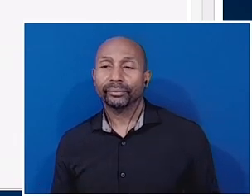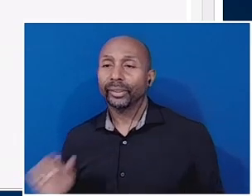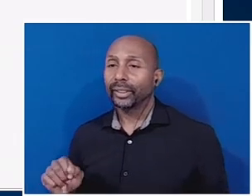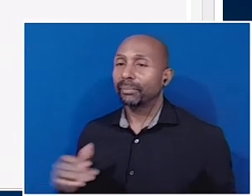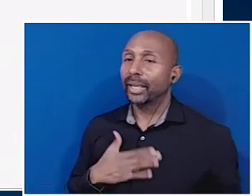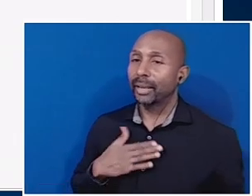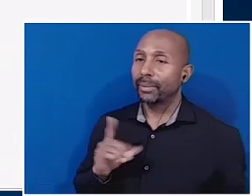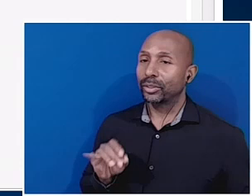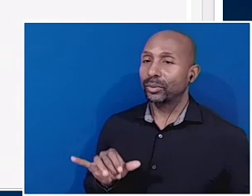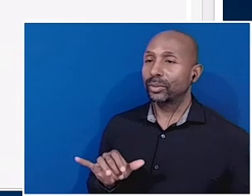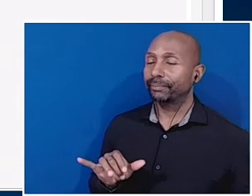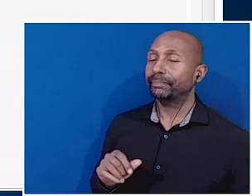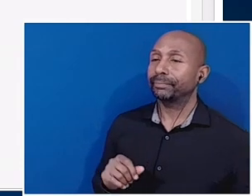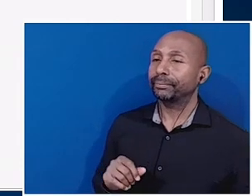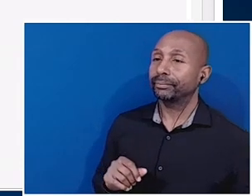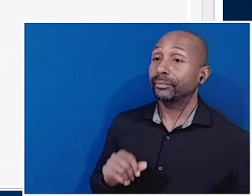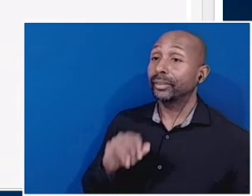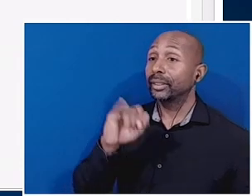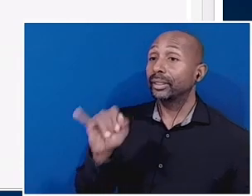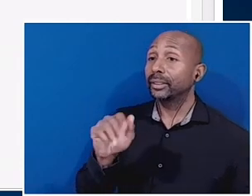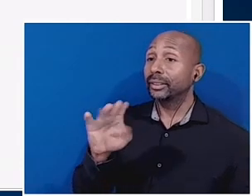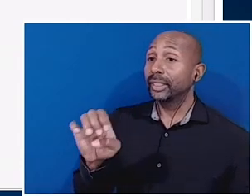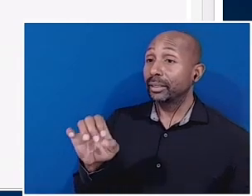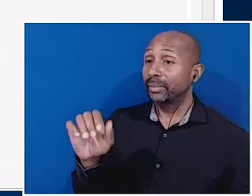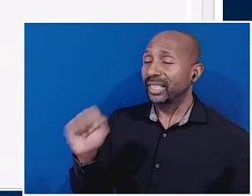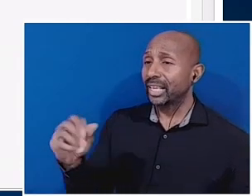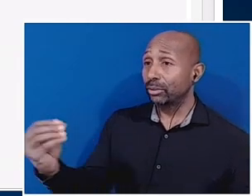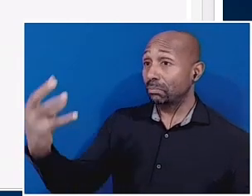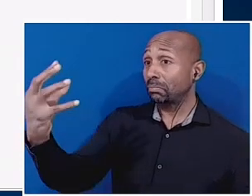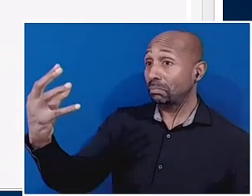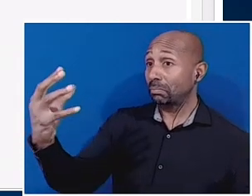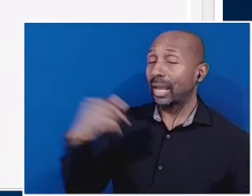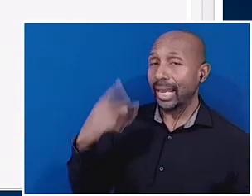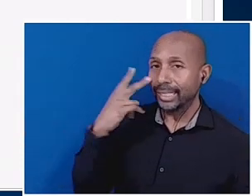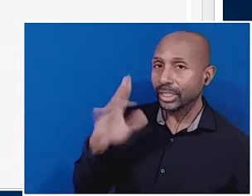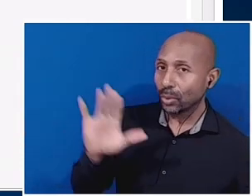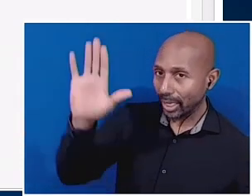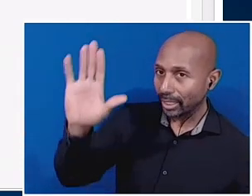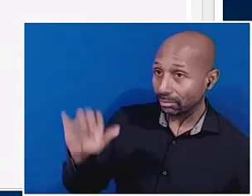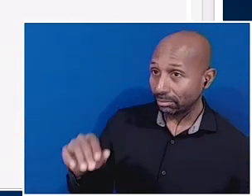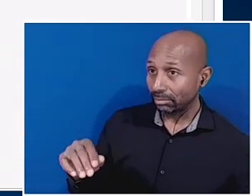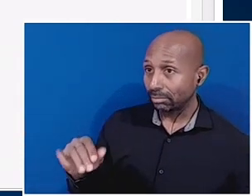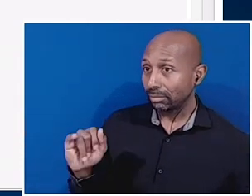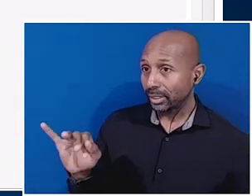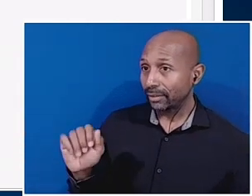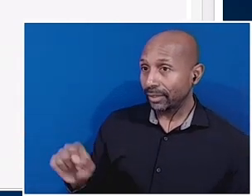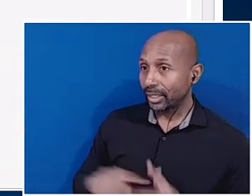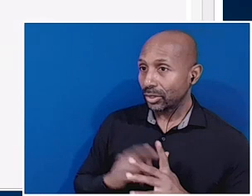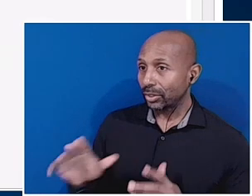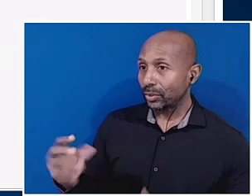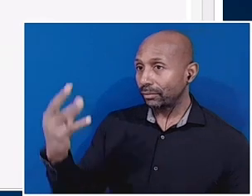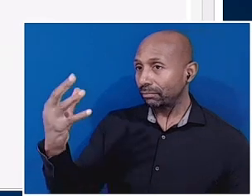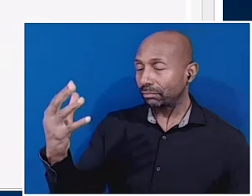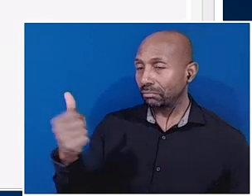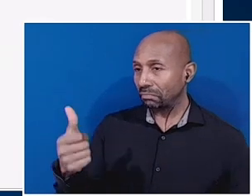Do you want to turn on your video if you're able to? Okay, go ahead.